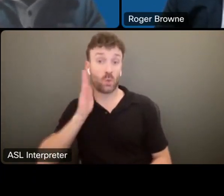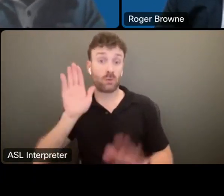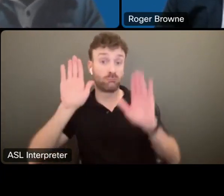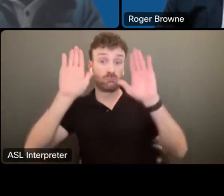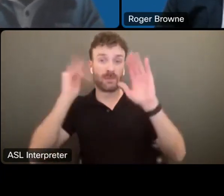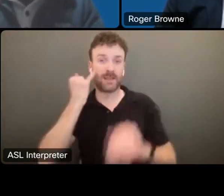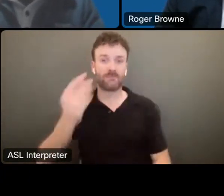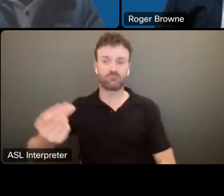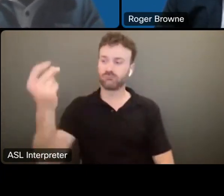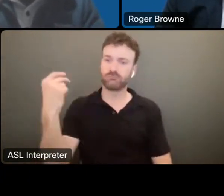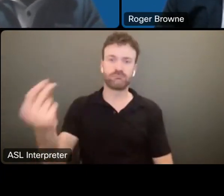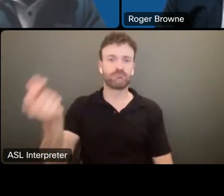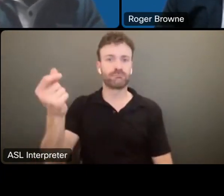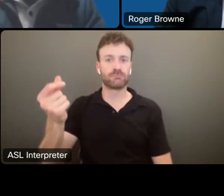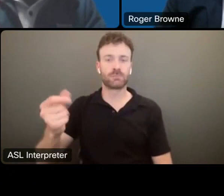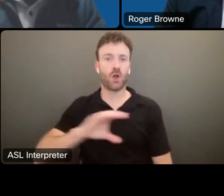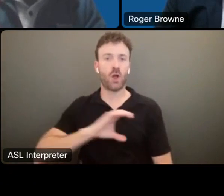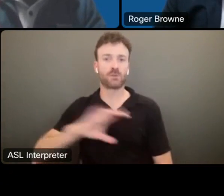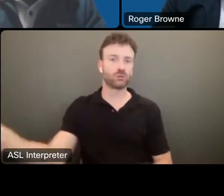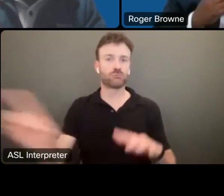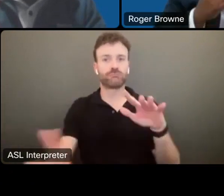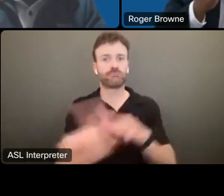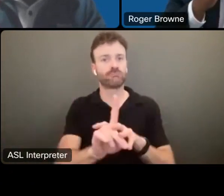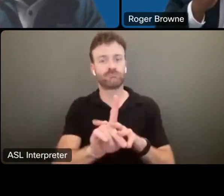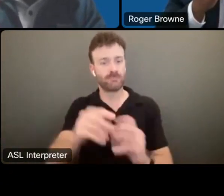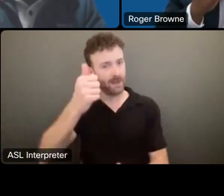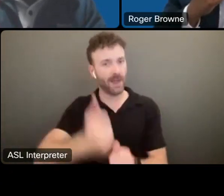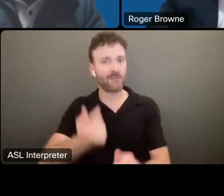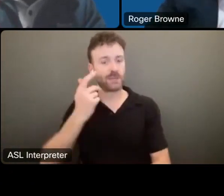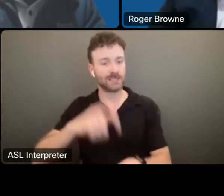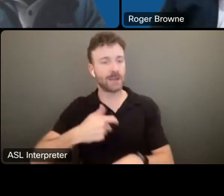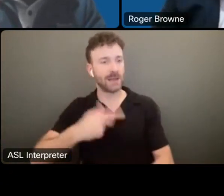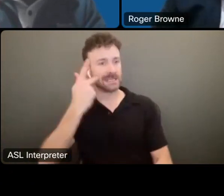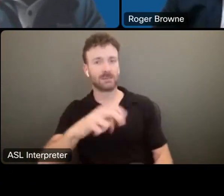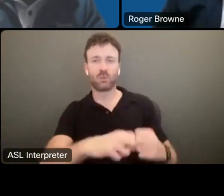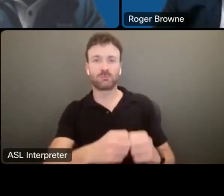have an enforcement officer there every time I see a problem, but as Roger has pointed